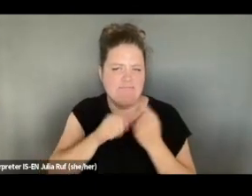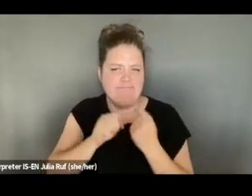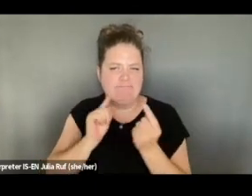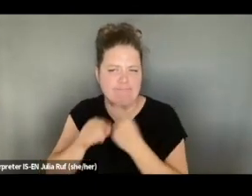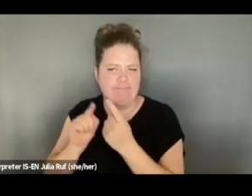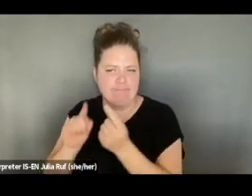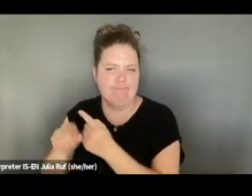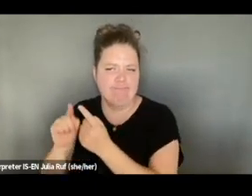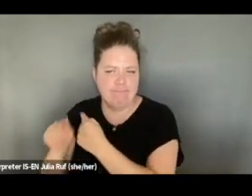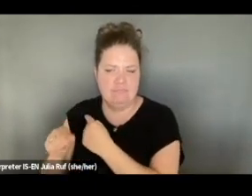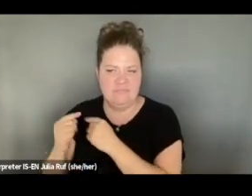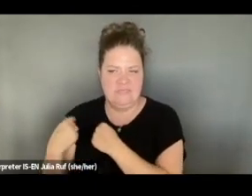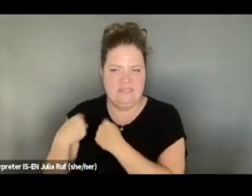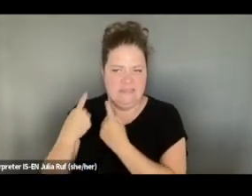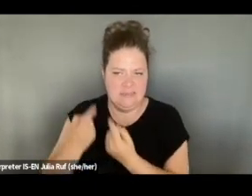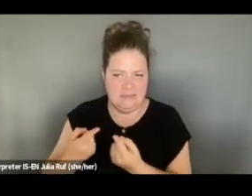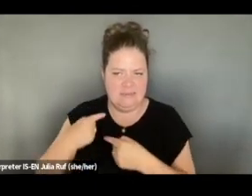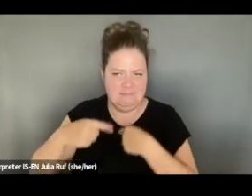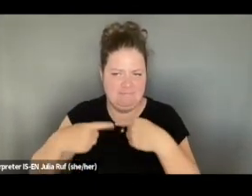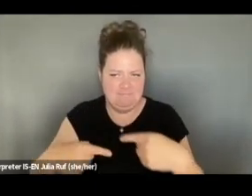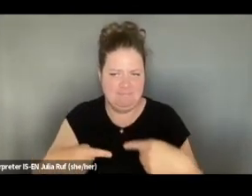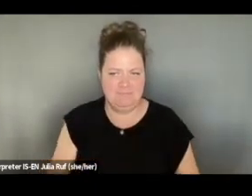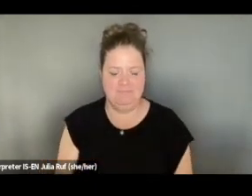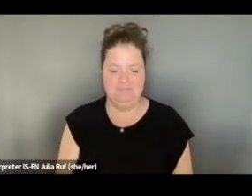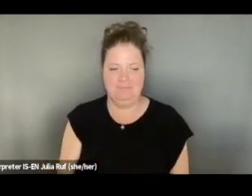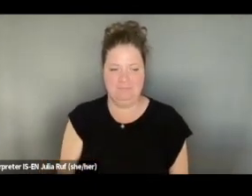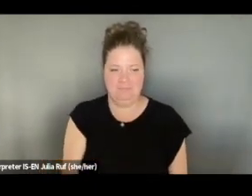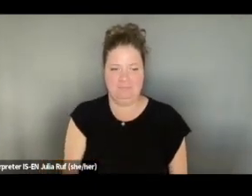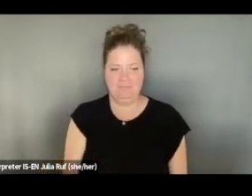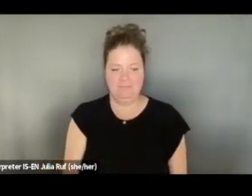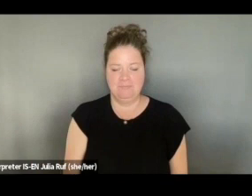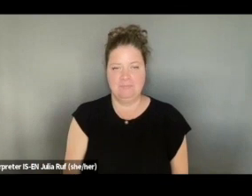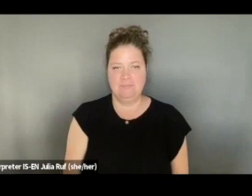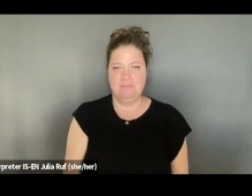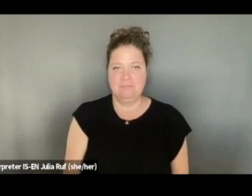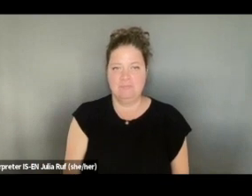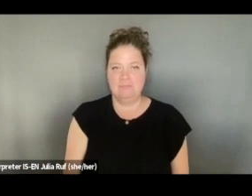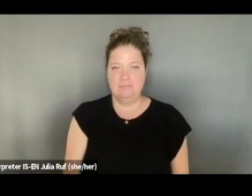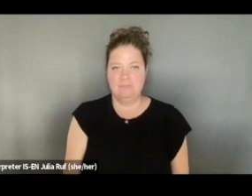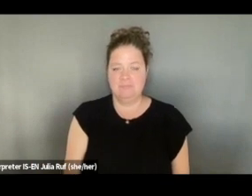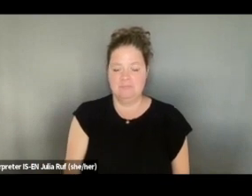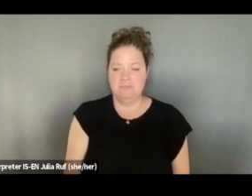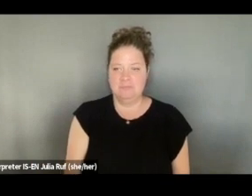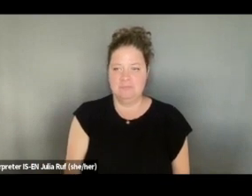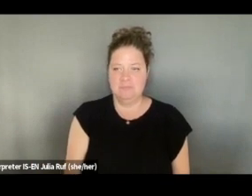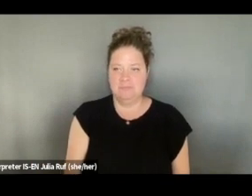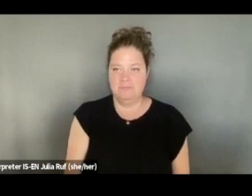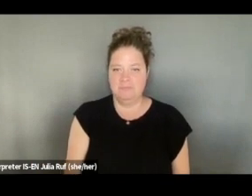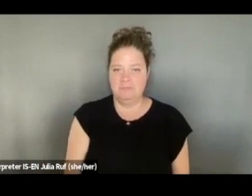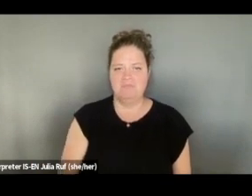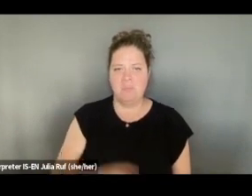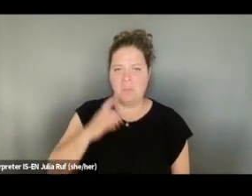there are answers still coming in.